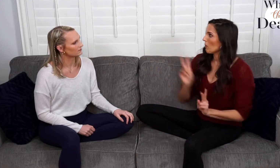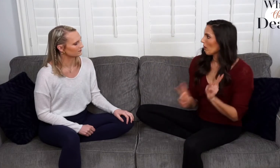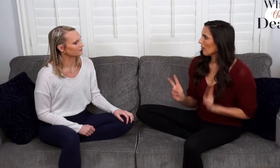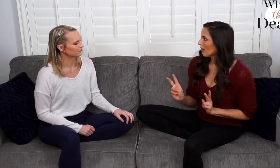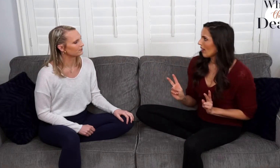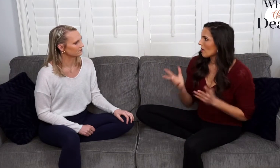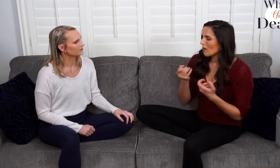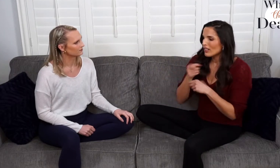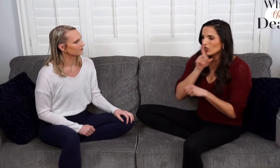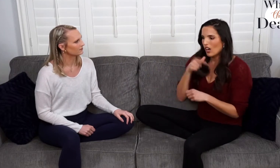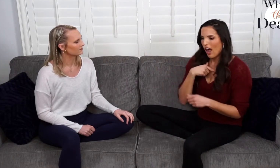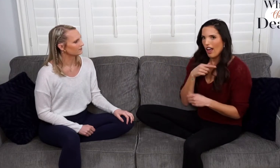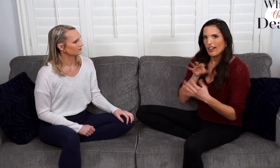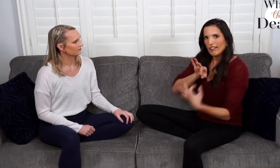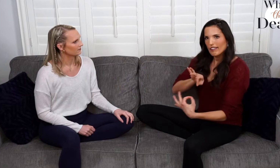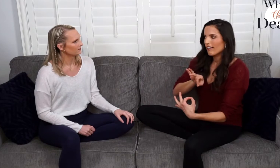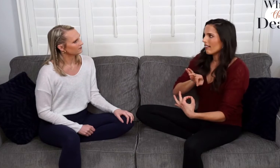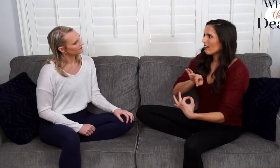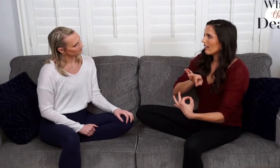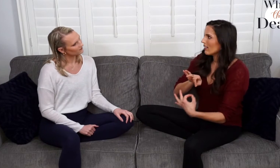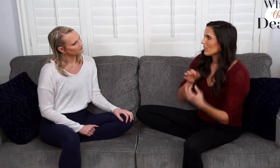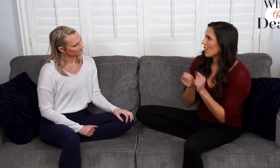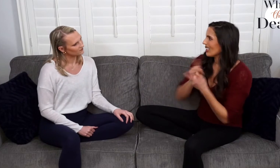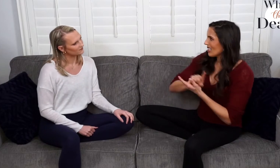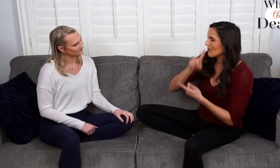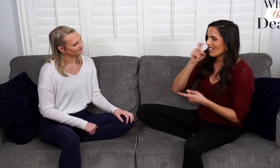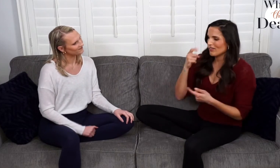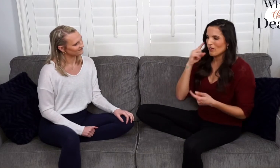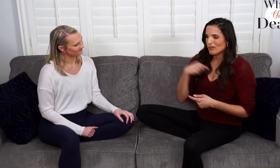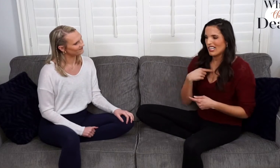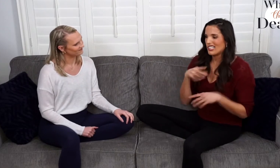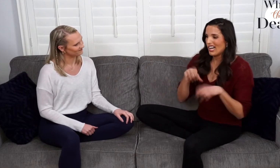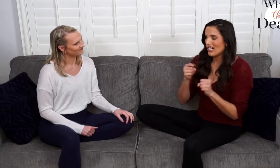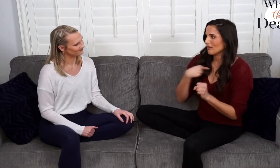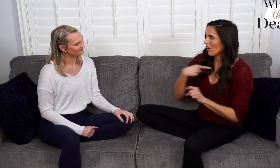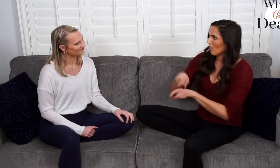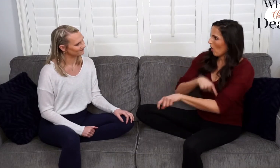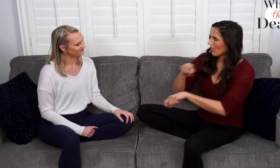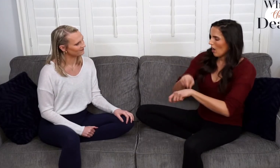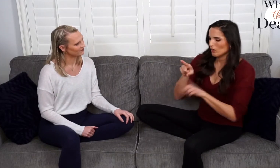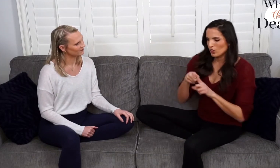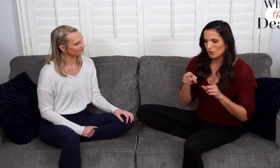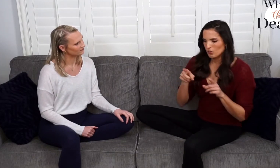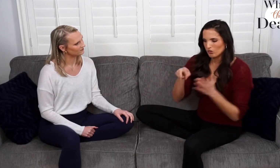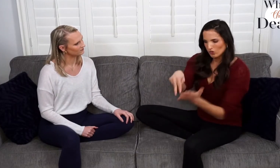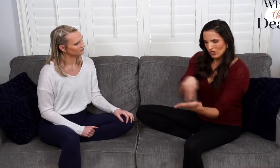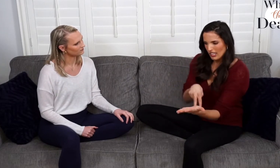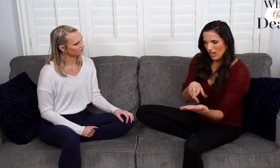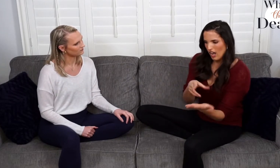Deaf community and I want to make sure that I perfect my signs because it takes a while to